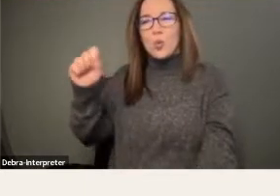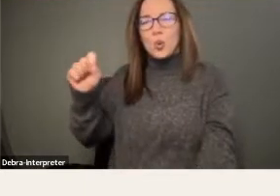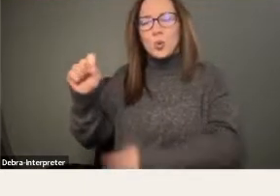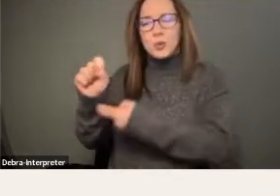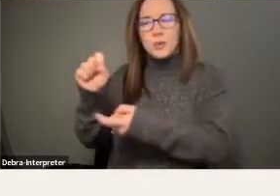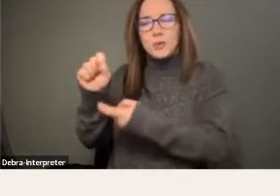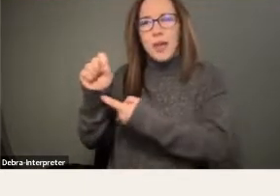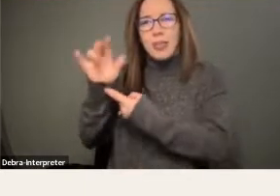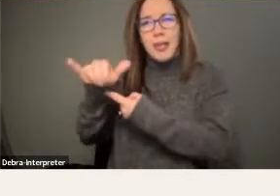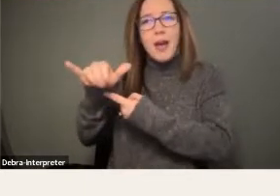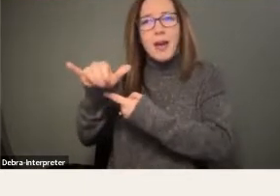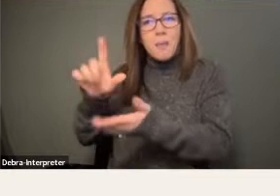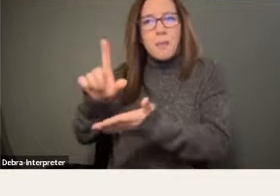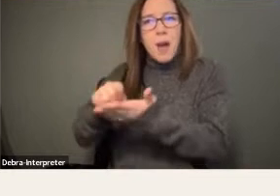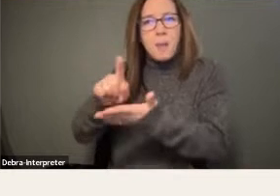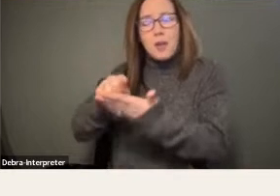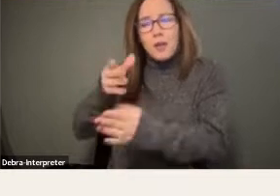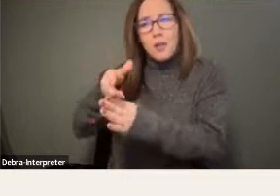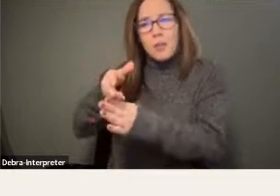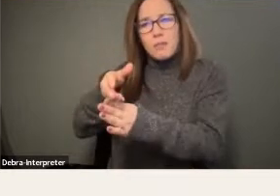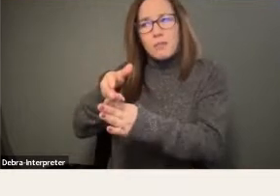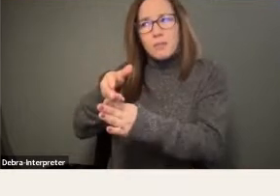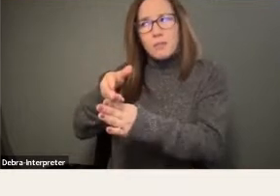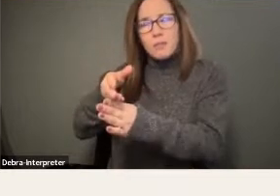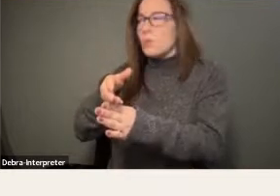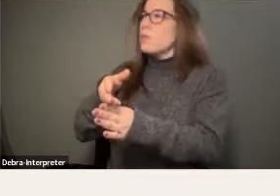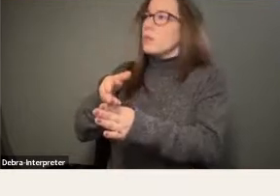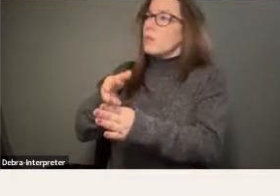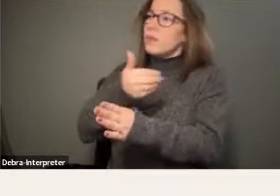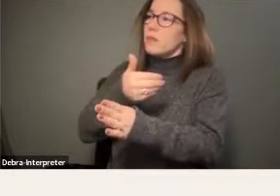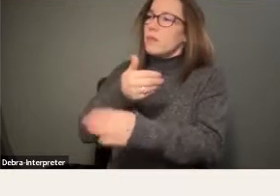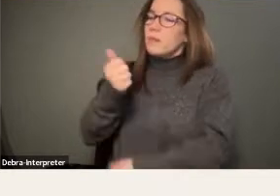draw your attention to is called organic root. Those